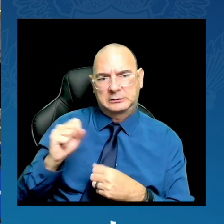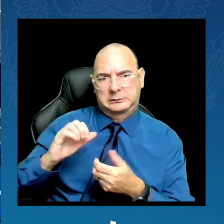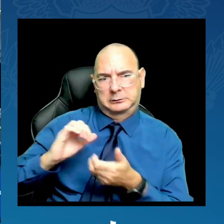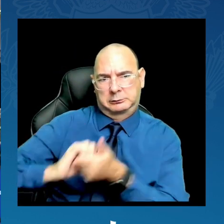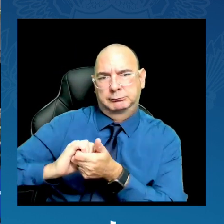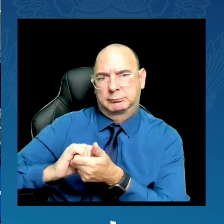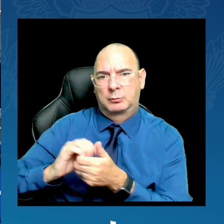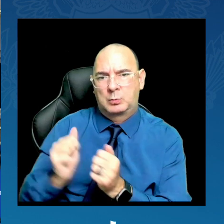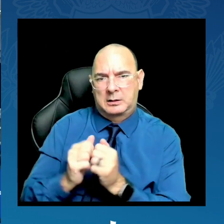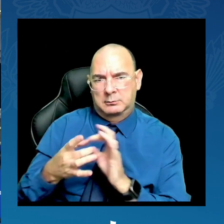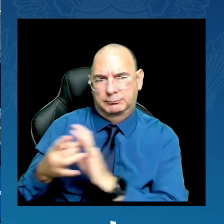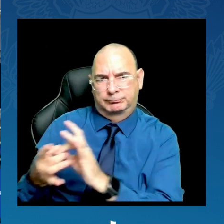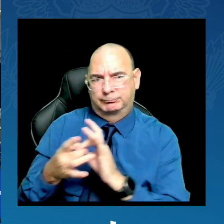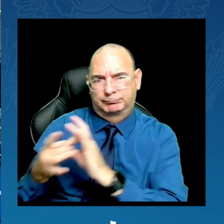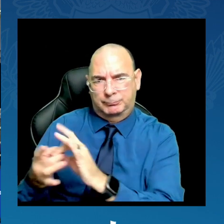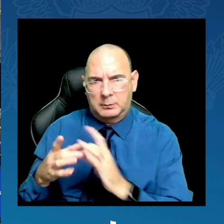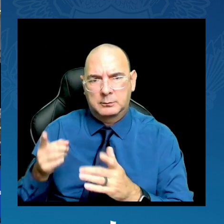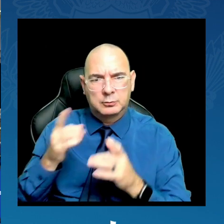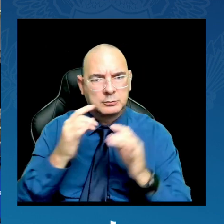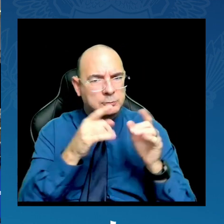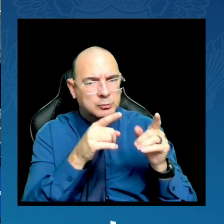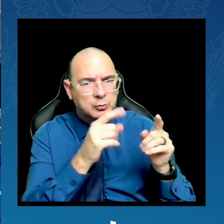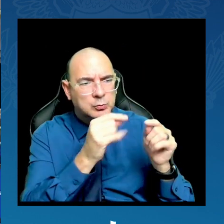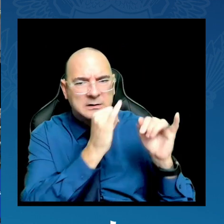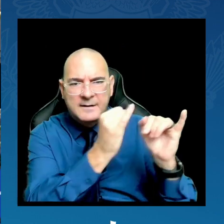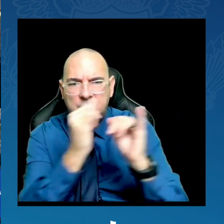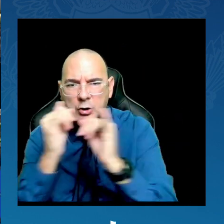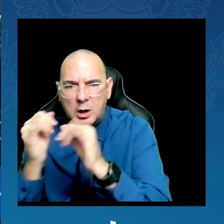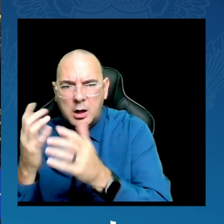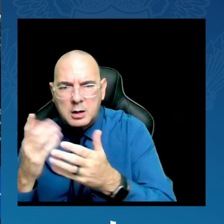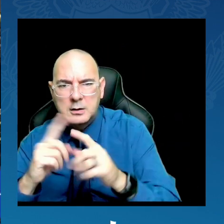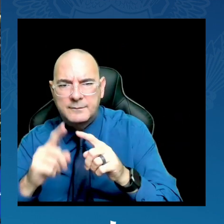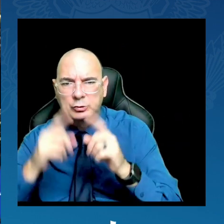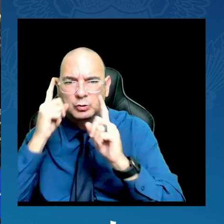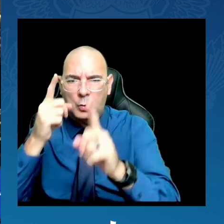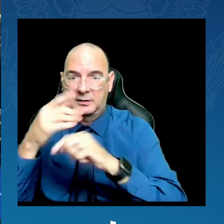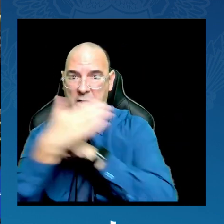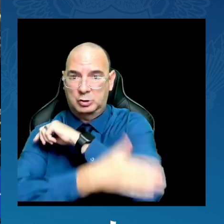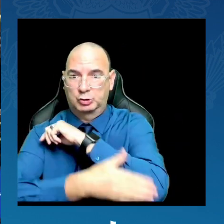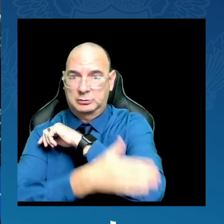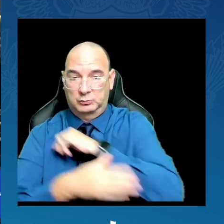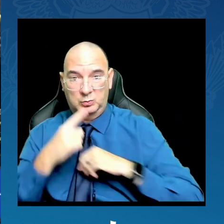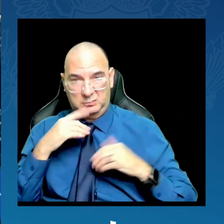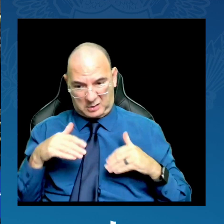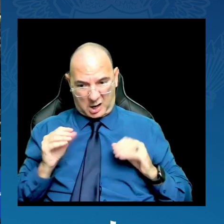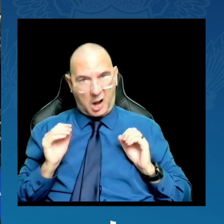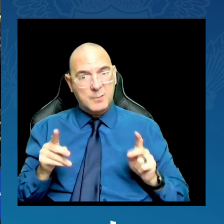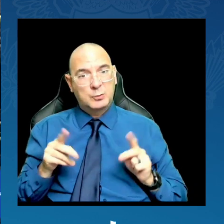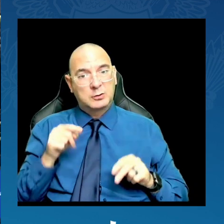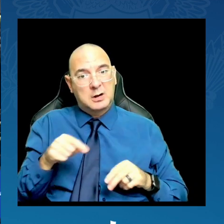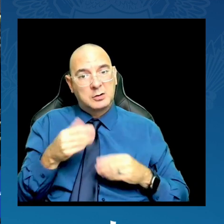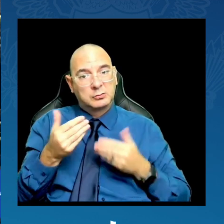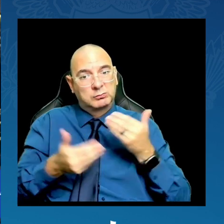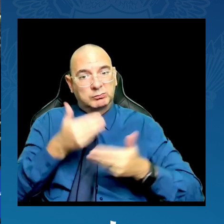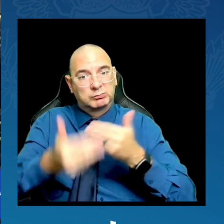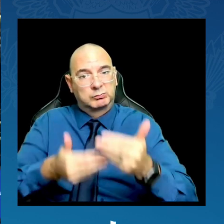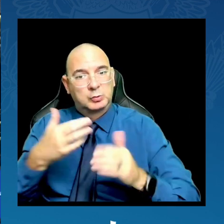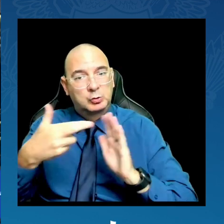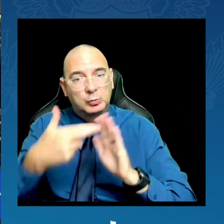sees this working group as an important opportunity for all nations to advance rules, norms and principles of responsible behavior in outer space.